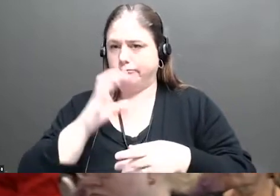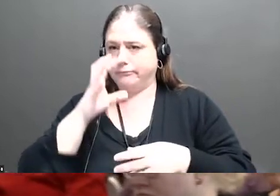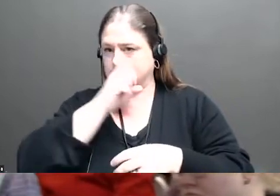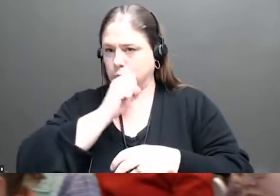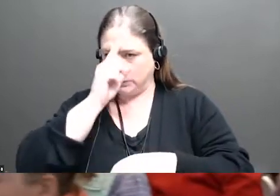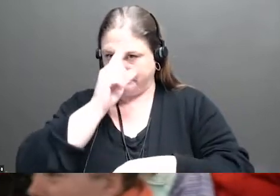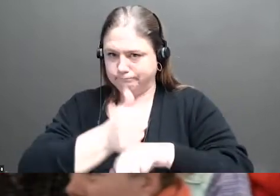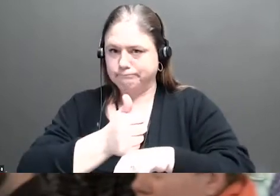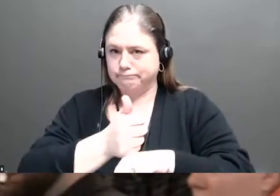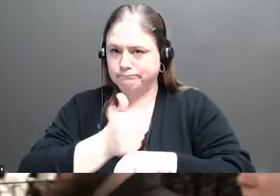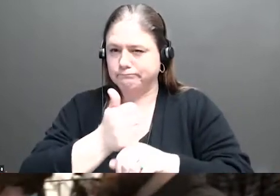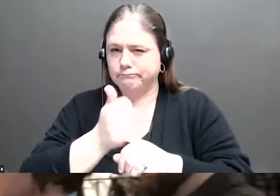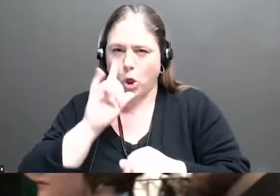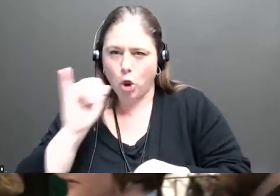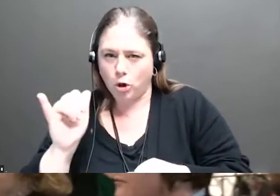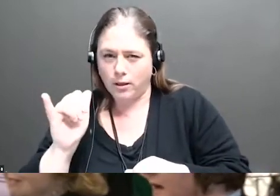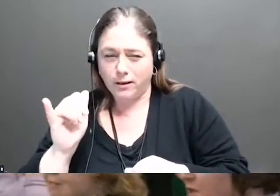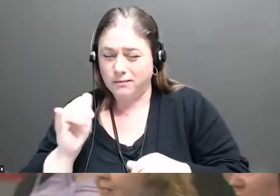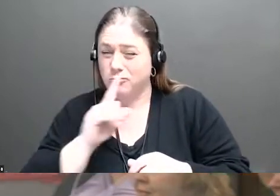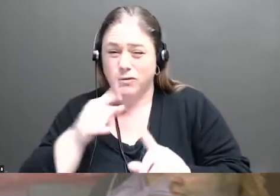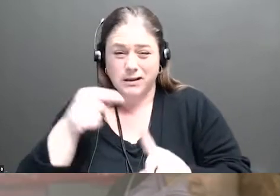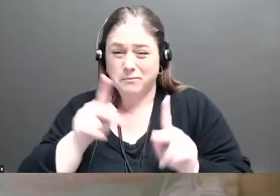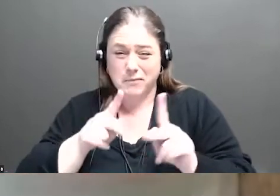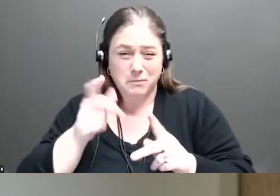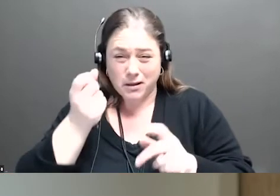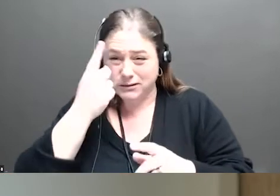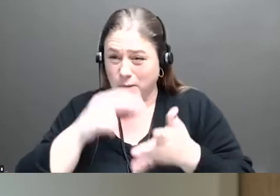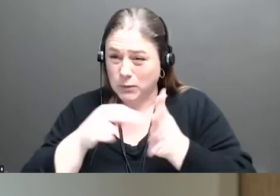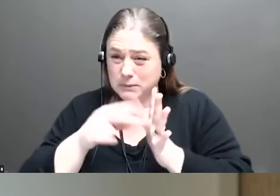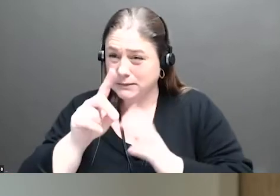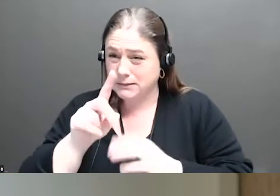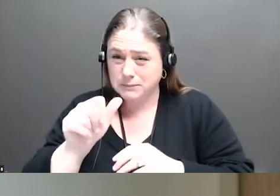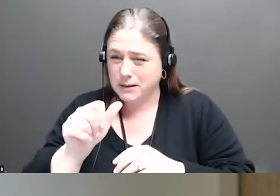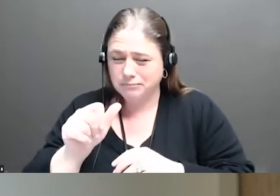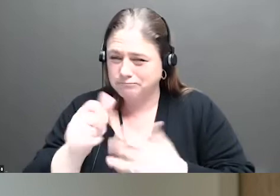clear idea of what disability is. They tend to think of it as an impairment as something other,